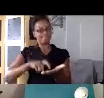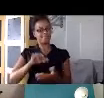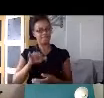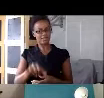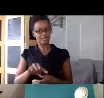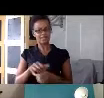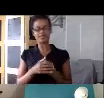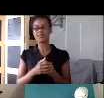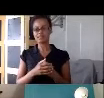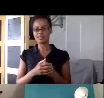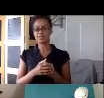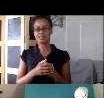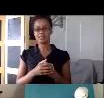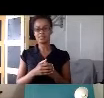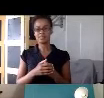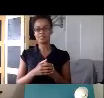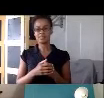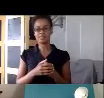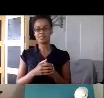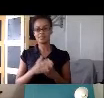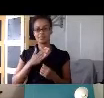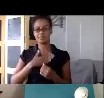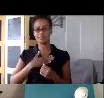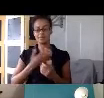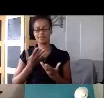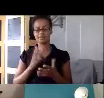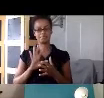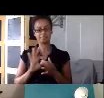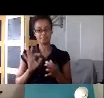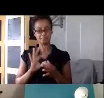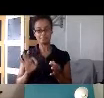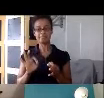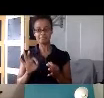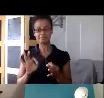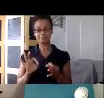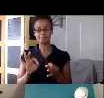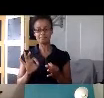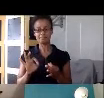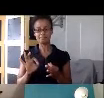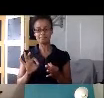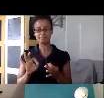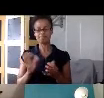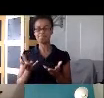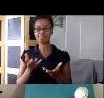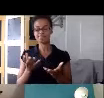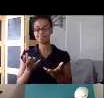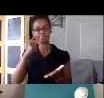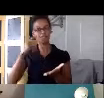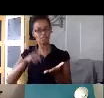Like, I guess, the land acknowledgement isn't it like, an expression of gratitude and appreciation